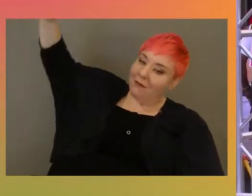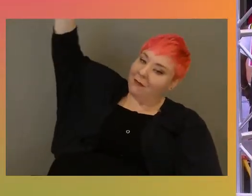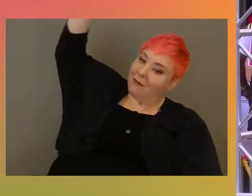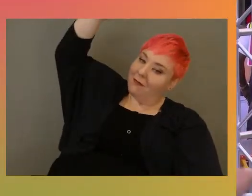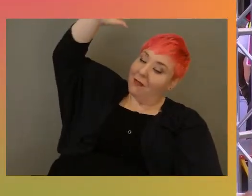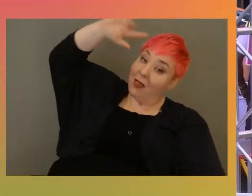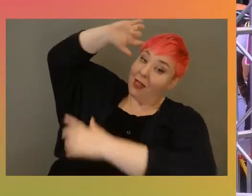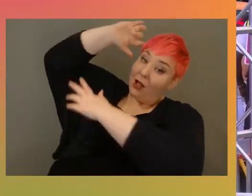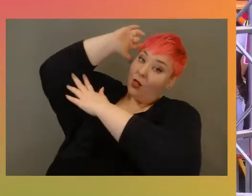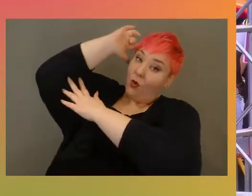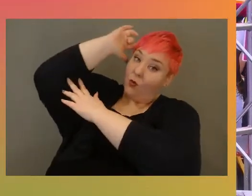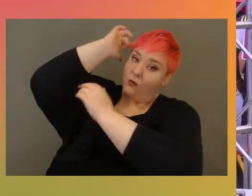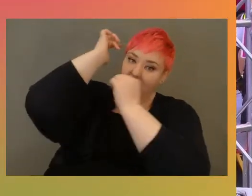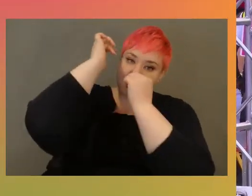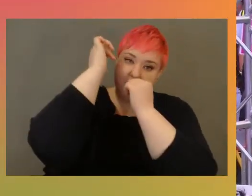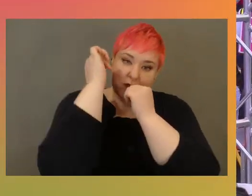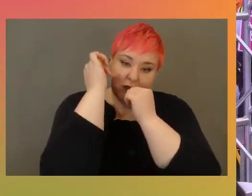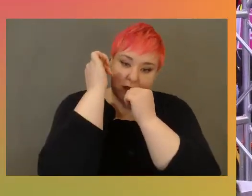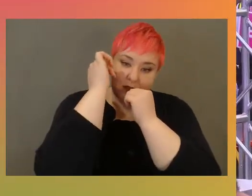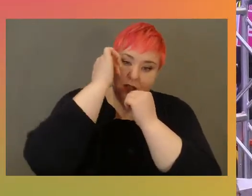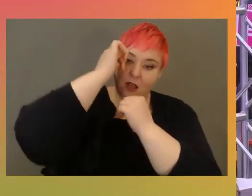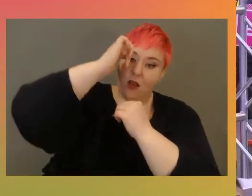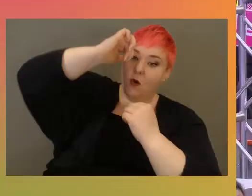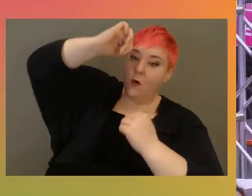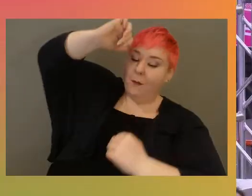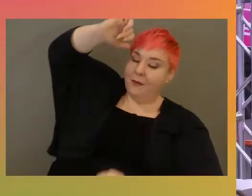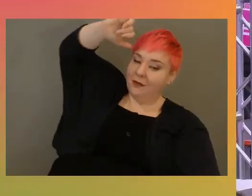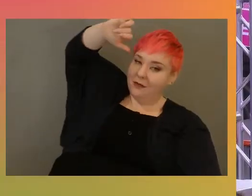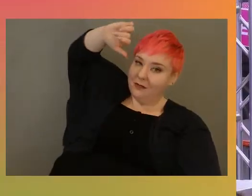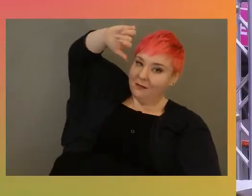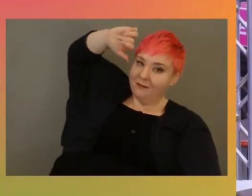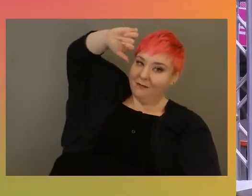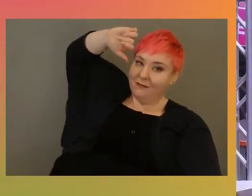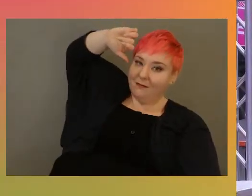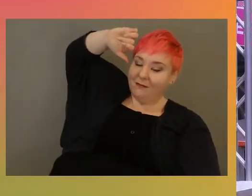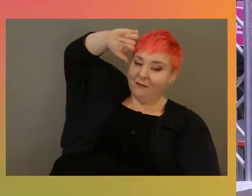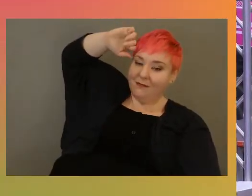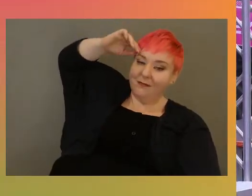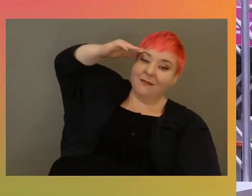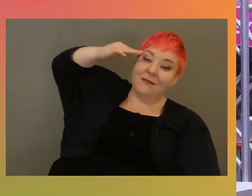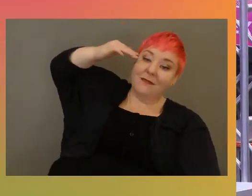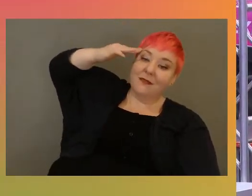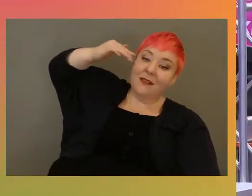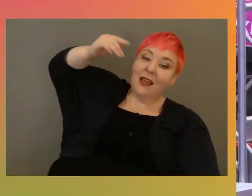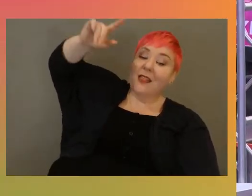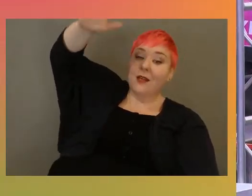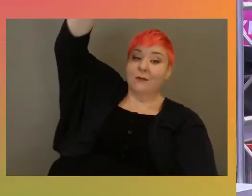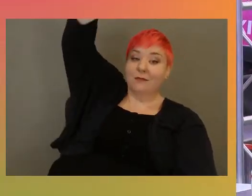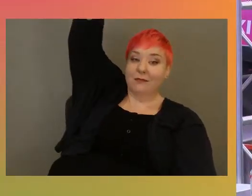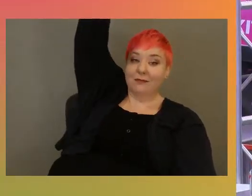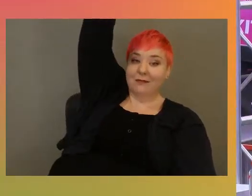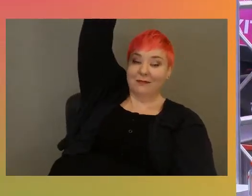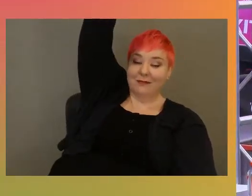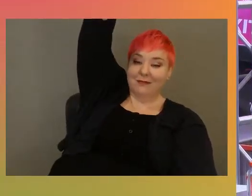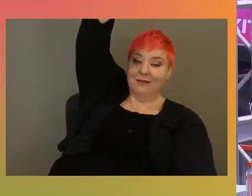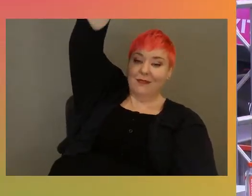TOP HAND BEHIND THE HEAD.